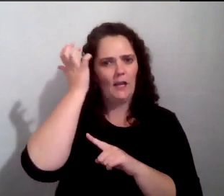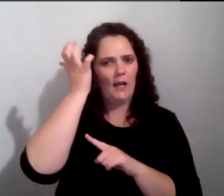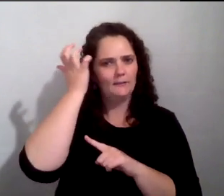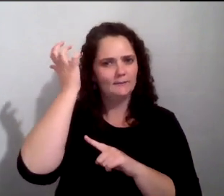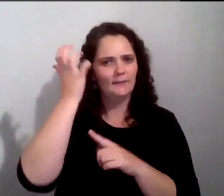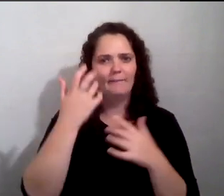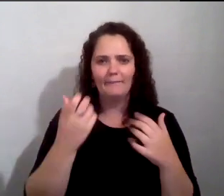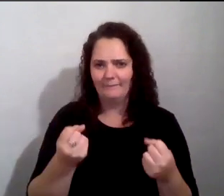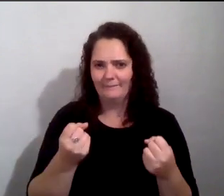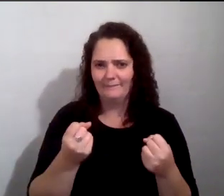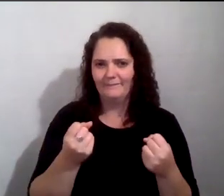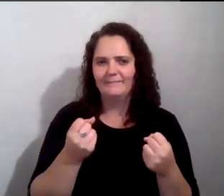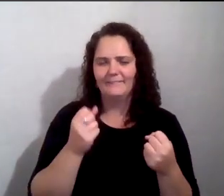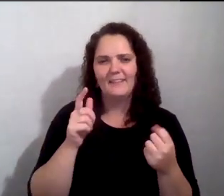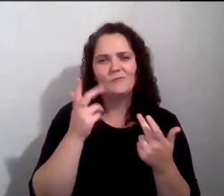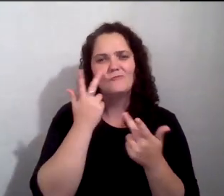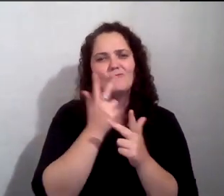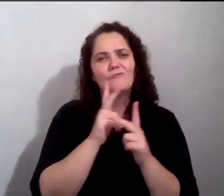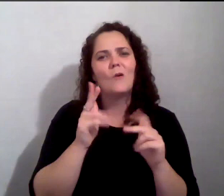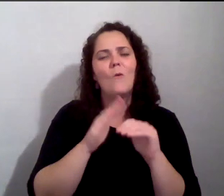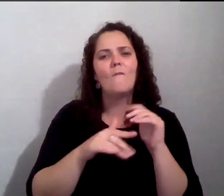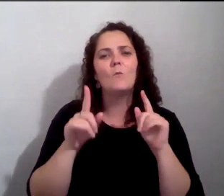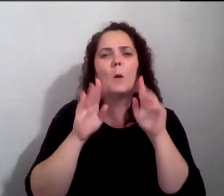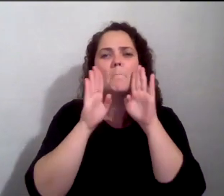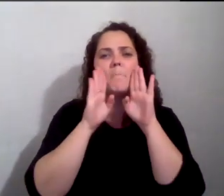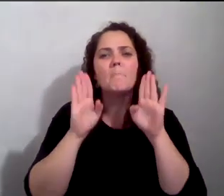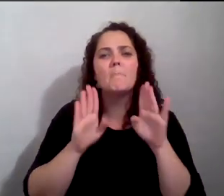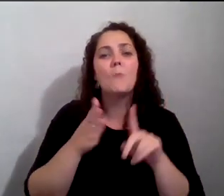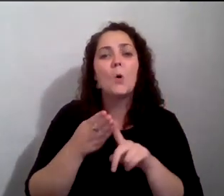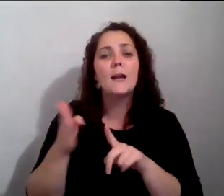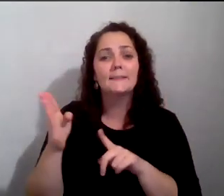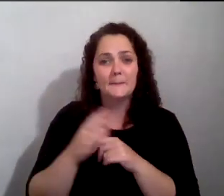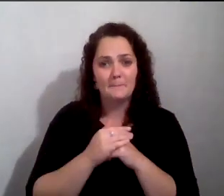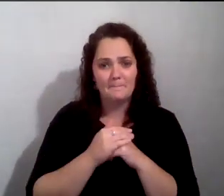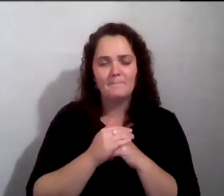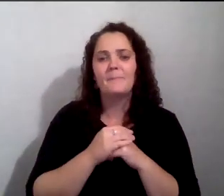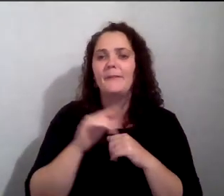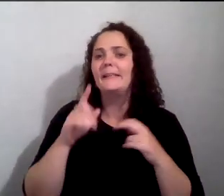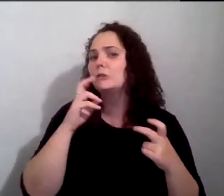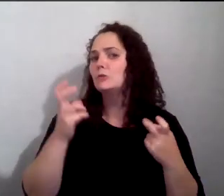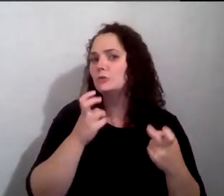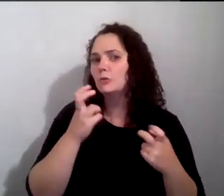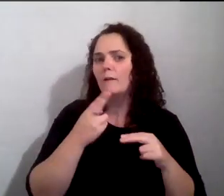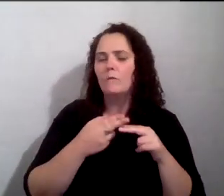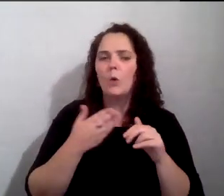Land at the very top of Australia in Wadeye or Port Keats.